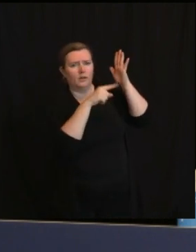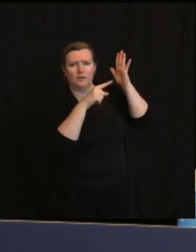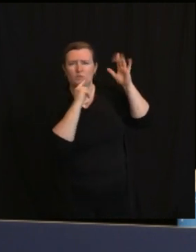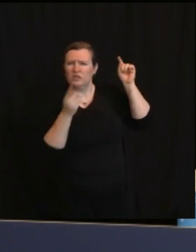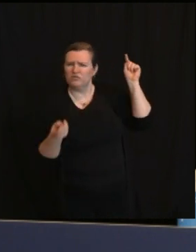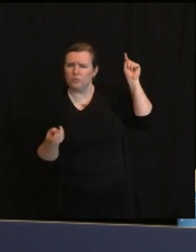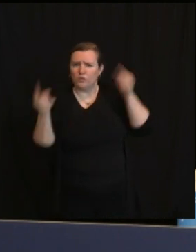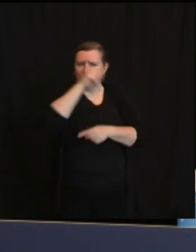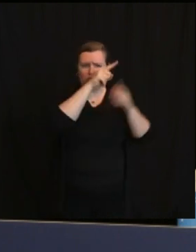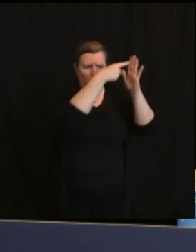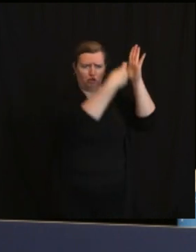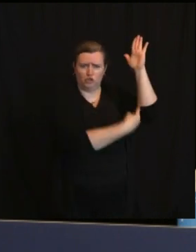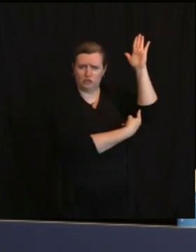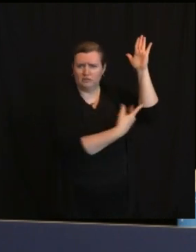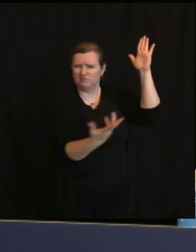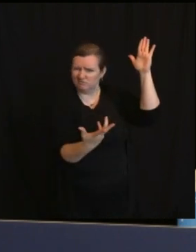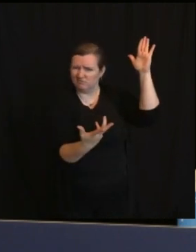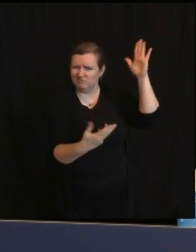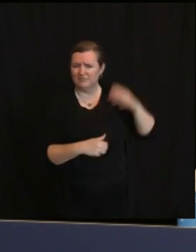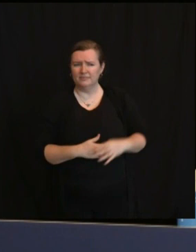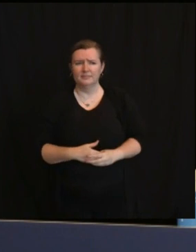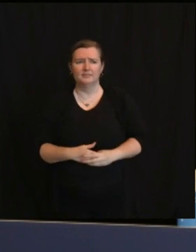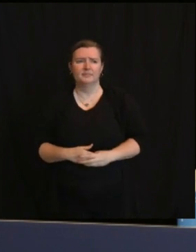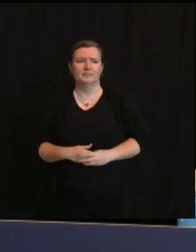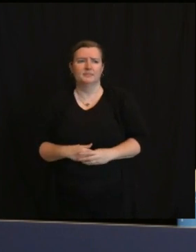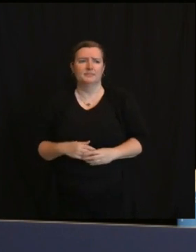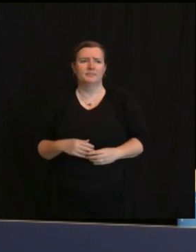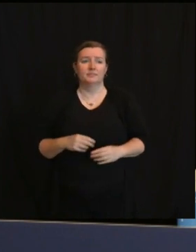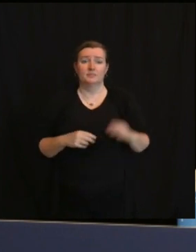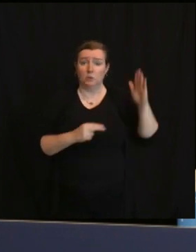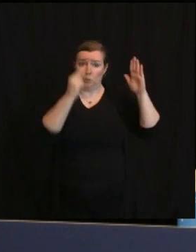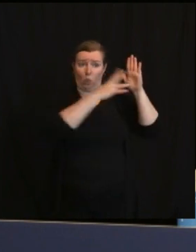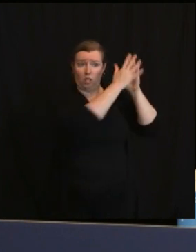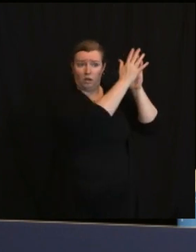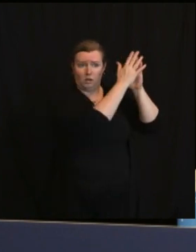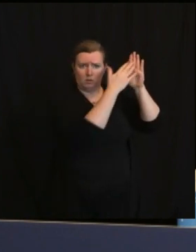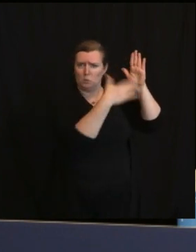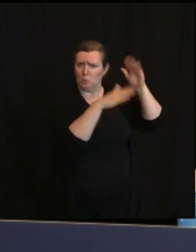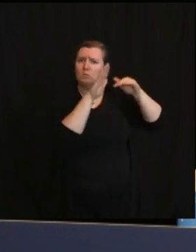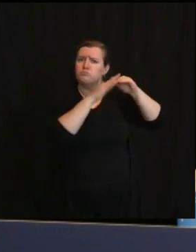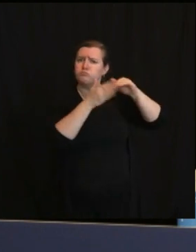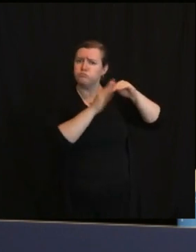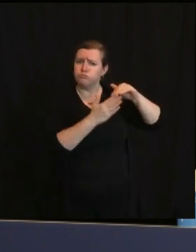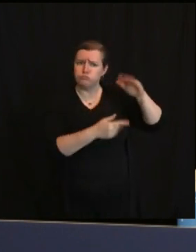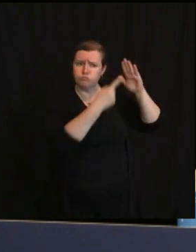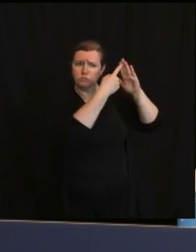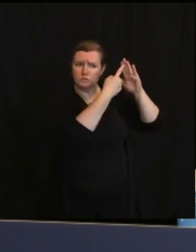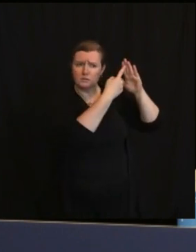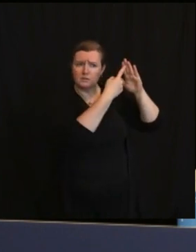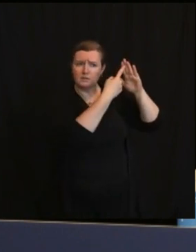MORE DRAMATIC TRENDS THAT MIGHT BE OCCURRING IN A REGION AS THE COMMISSIONER AND GOVERNOR KEEP POINTING OUT.